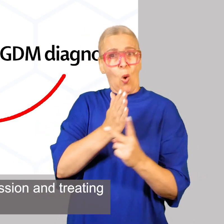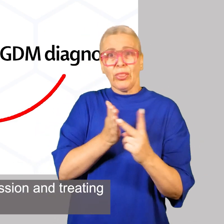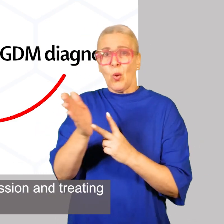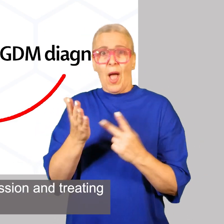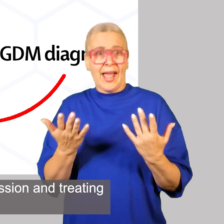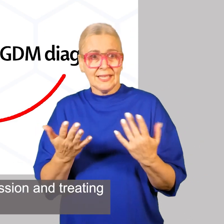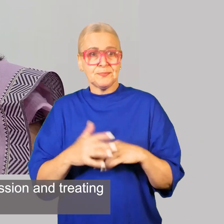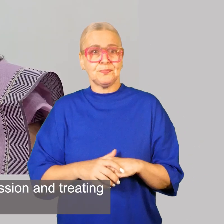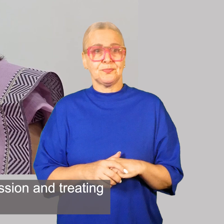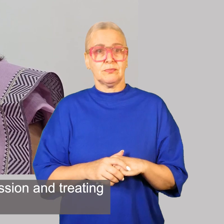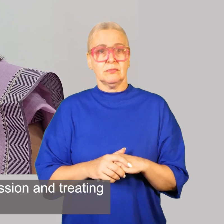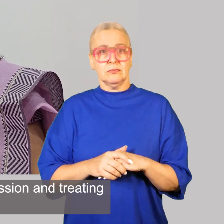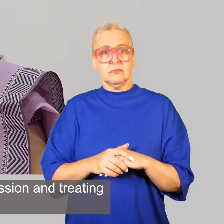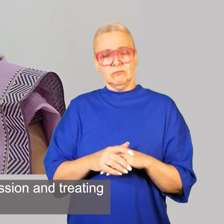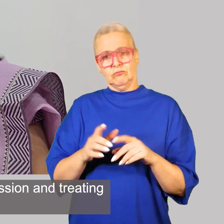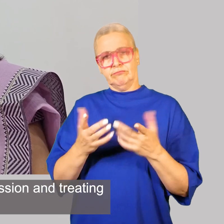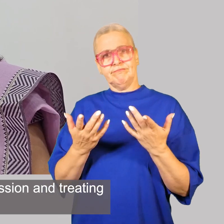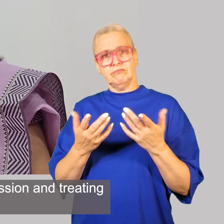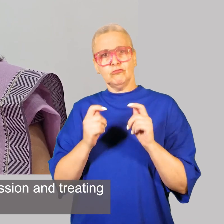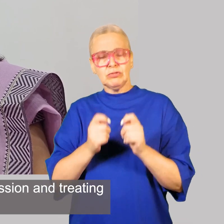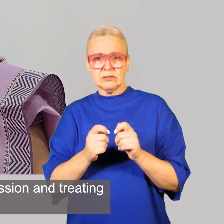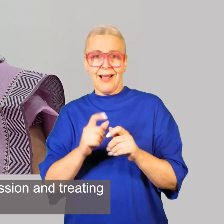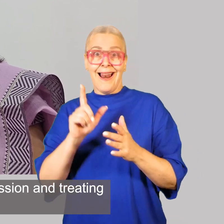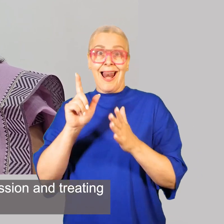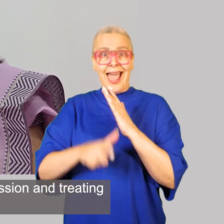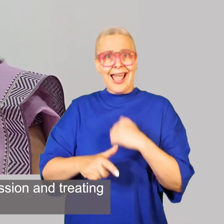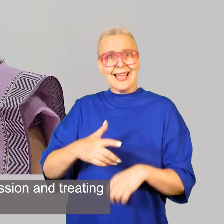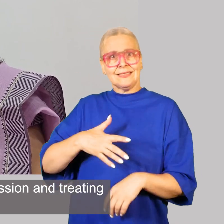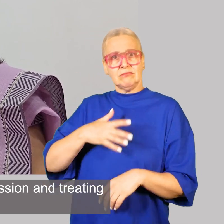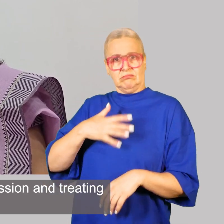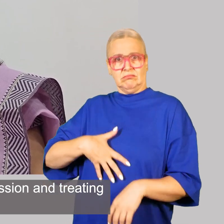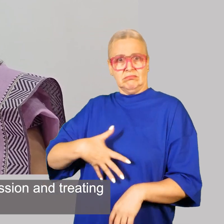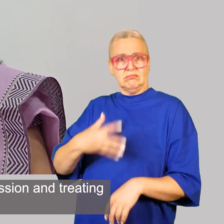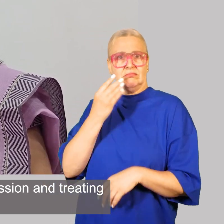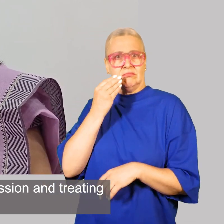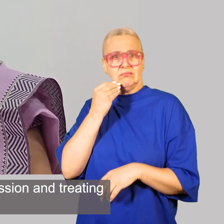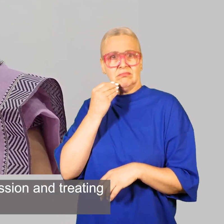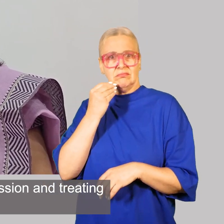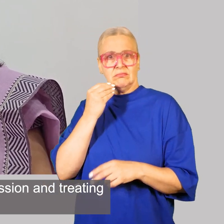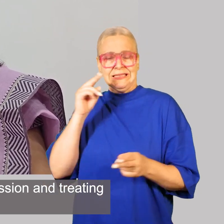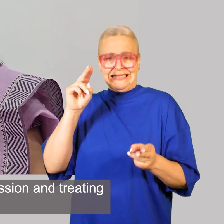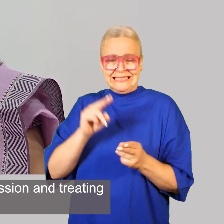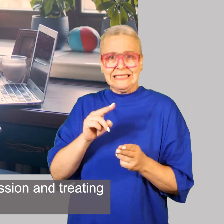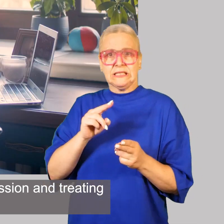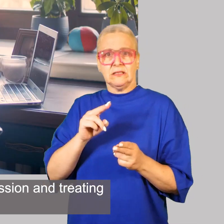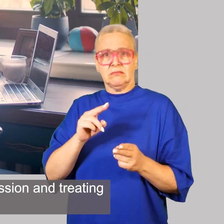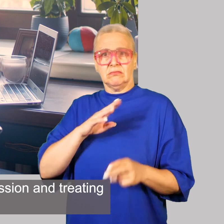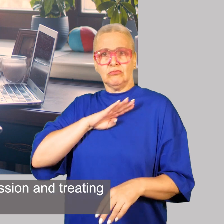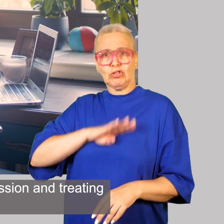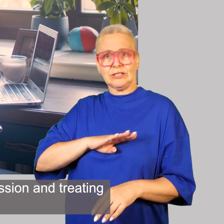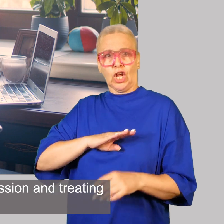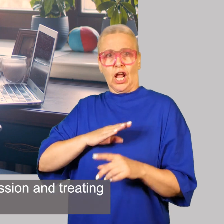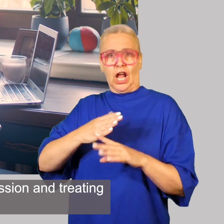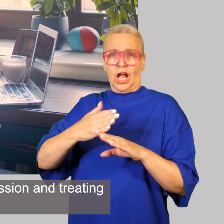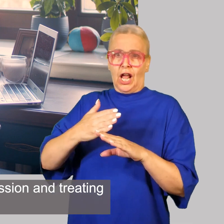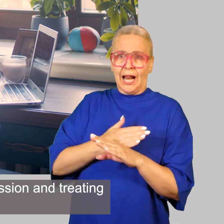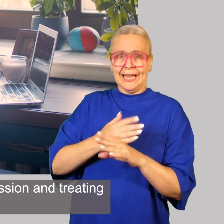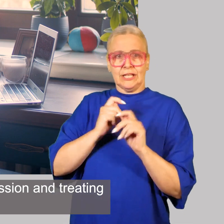Treating late GDM decreases postpartum depression and treating early GDM improves the quality of life.